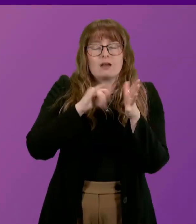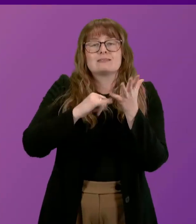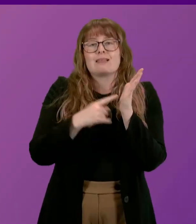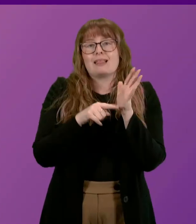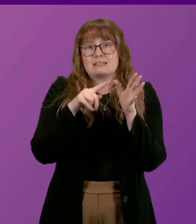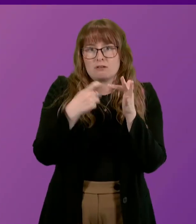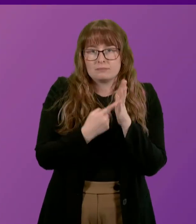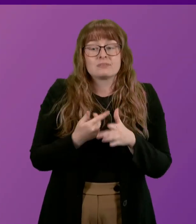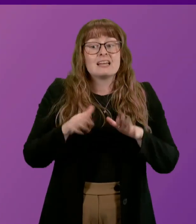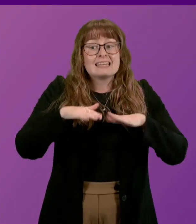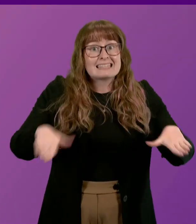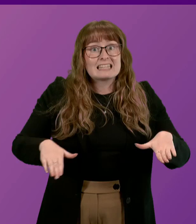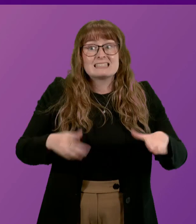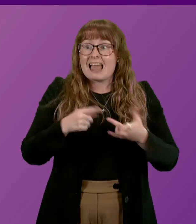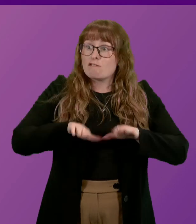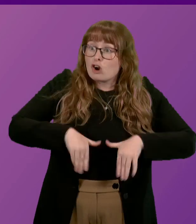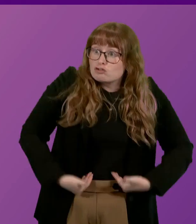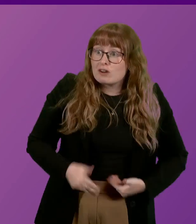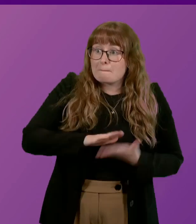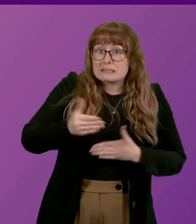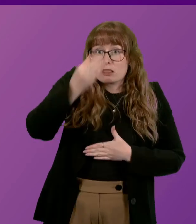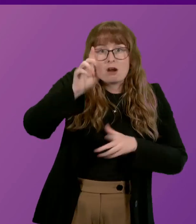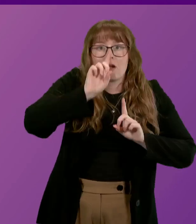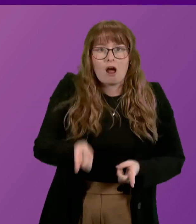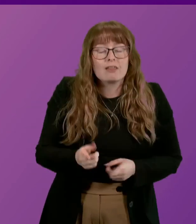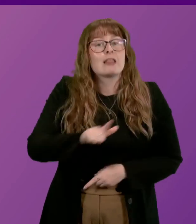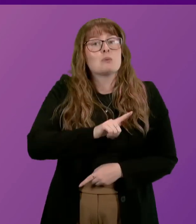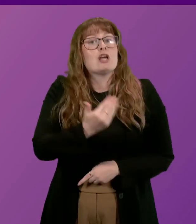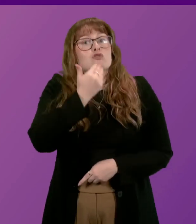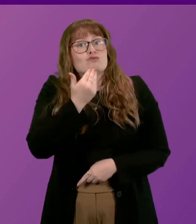Kids cannot learn if they are hungry. That is why the Greens campaigned for universal free